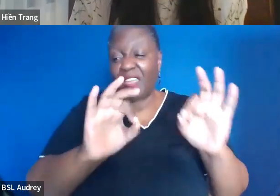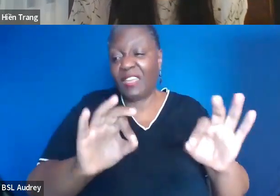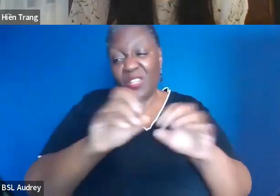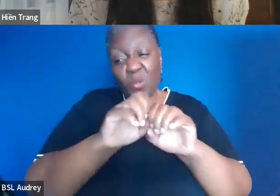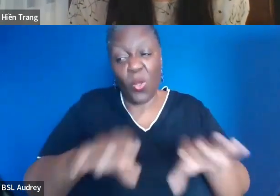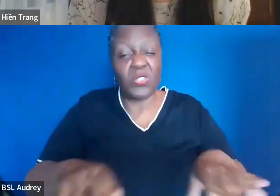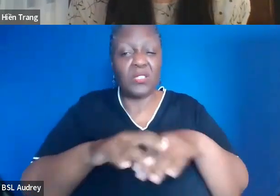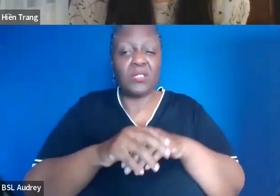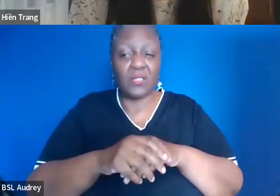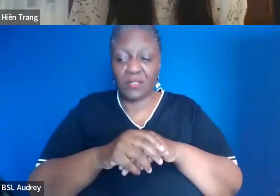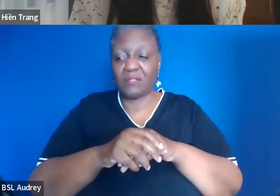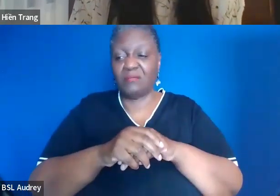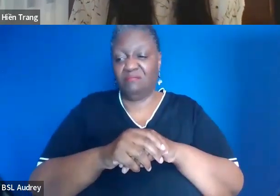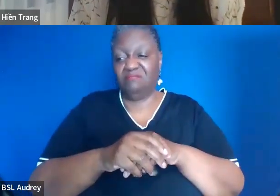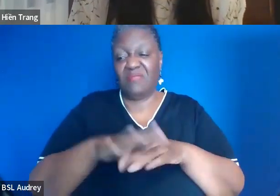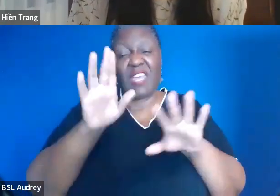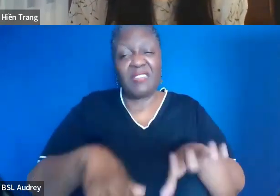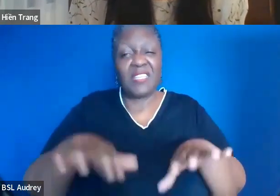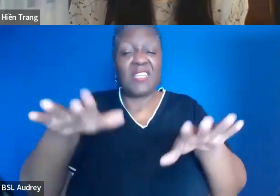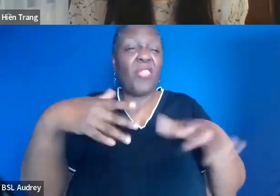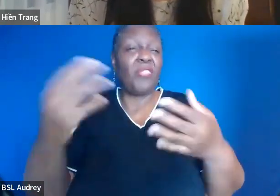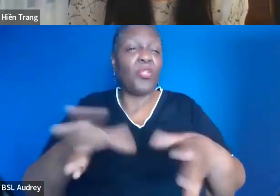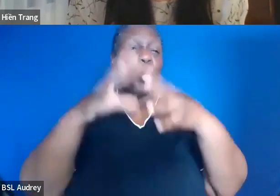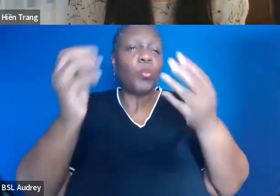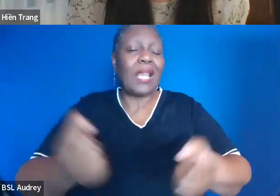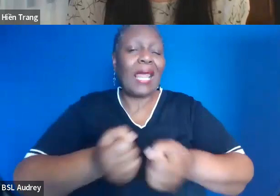Physicists said, total energy is conserved in time.